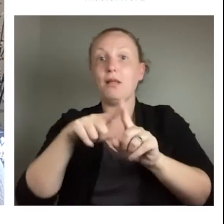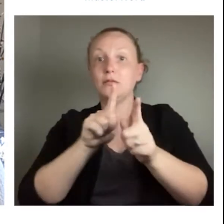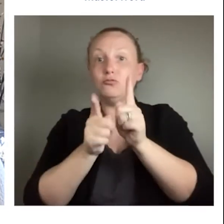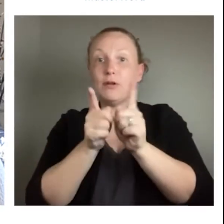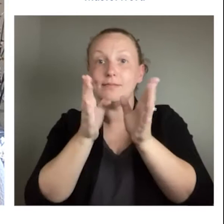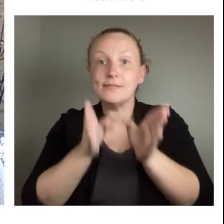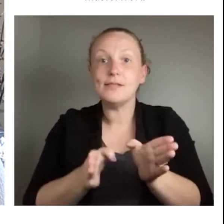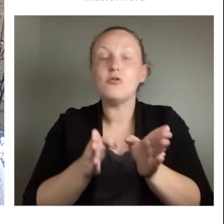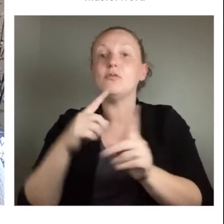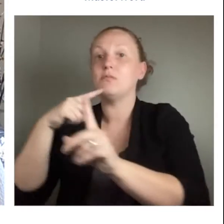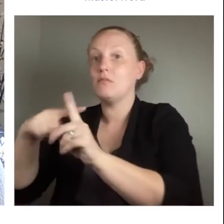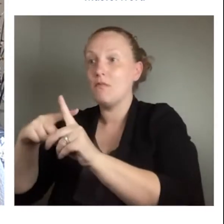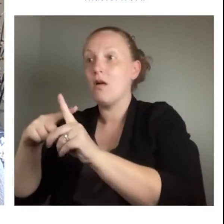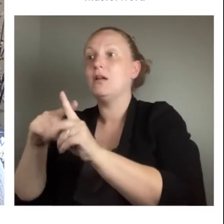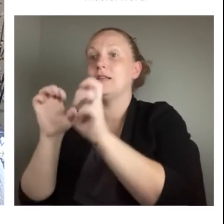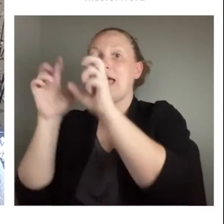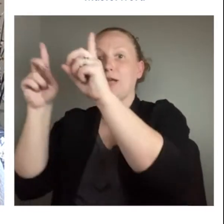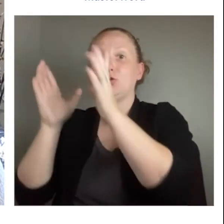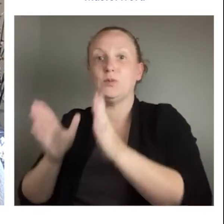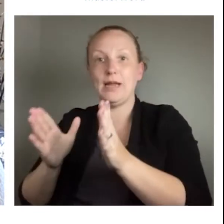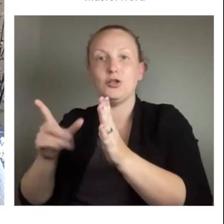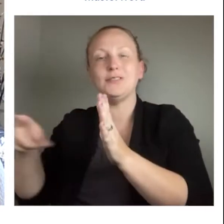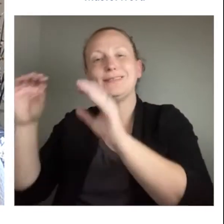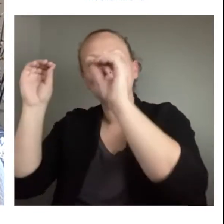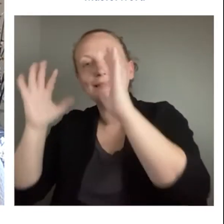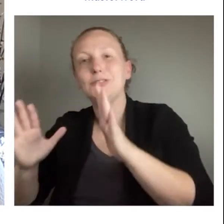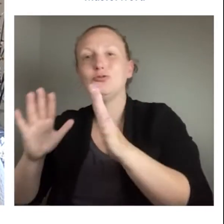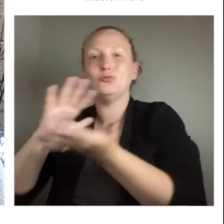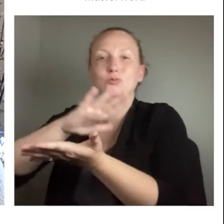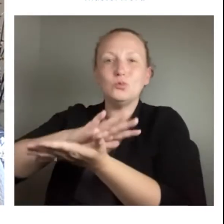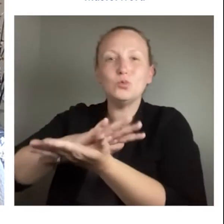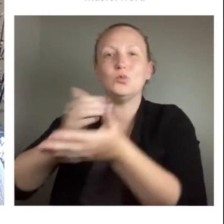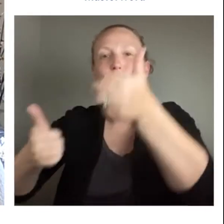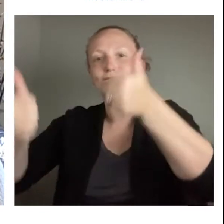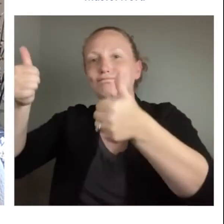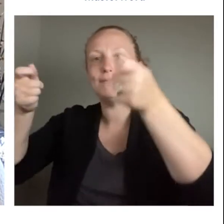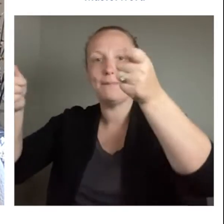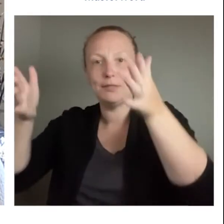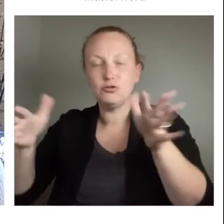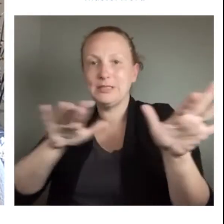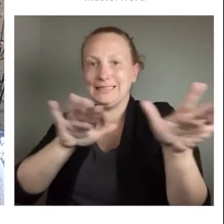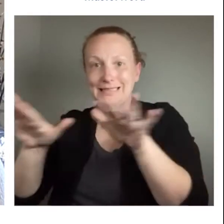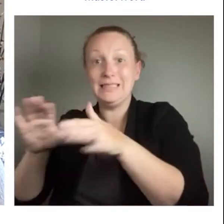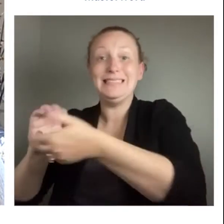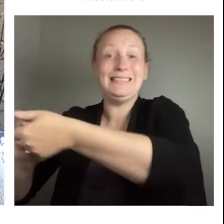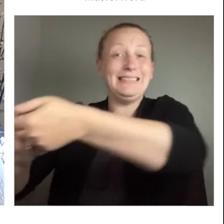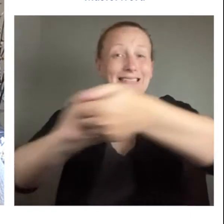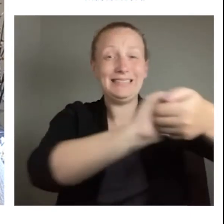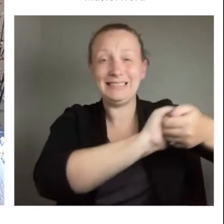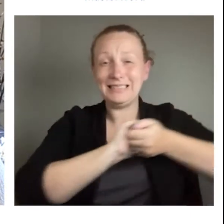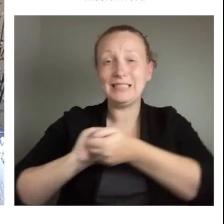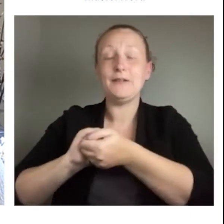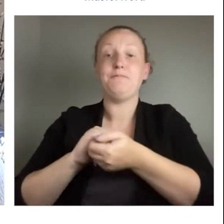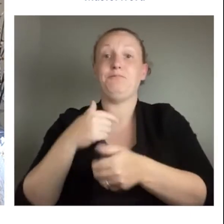and educators, and we started providing support to everybody. Everybody will call us and we will just